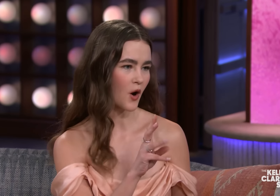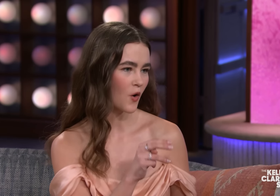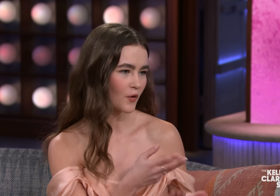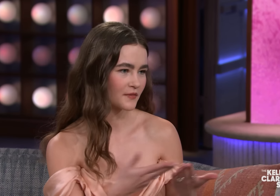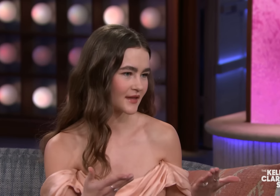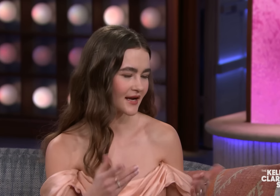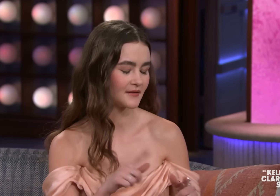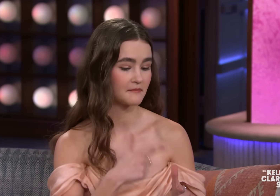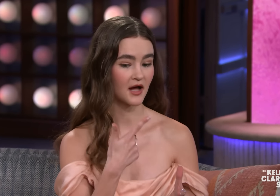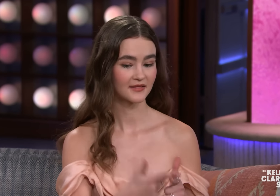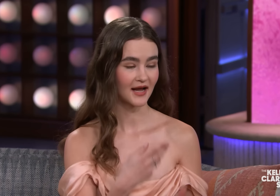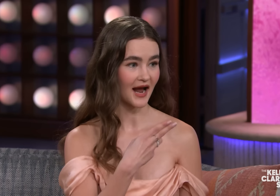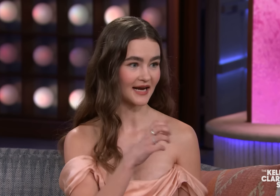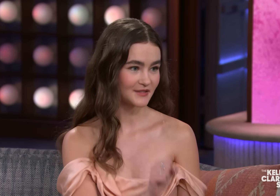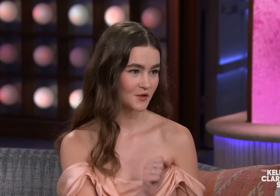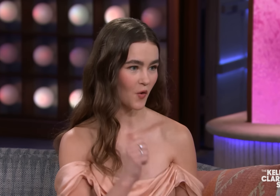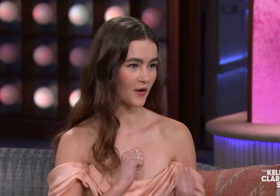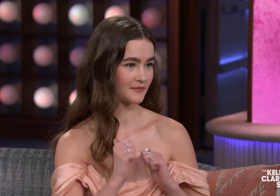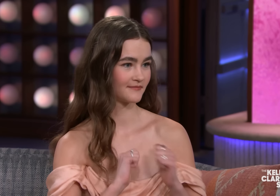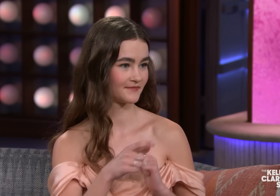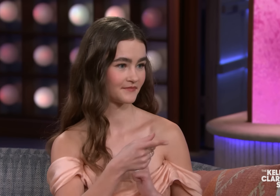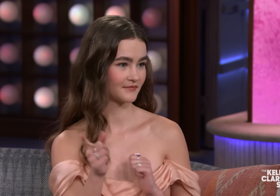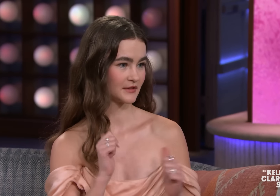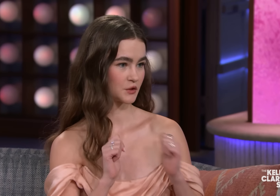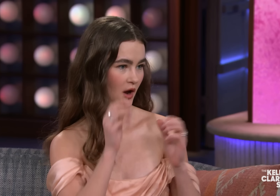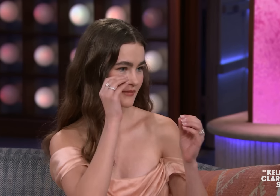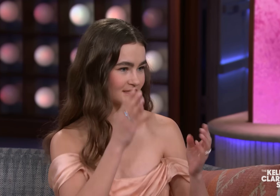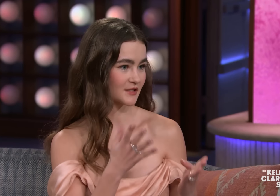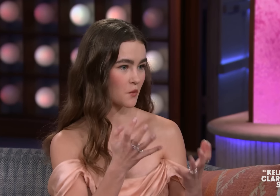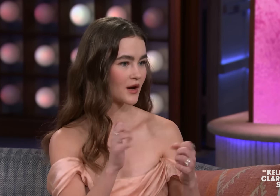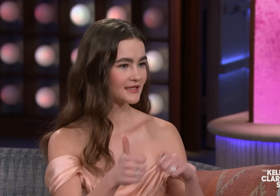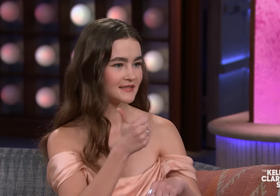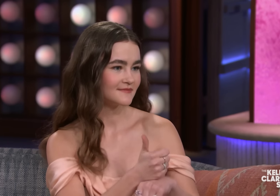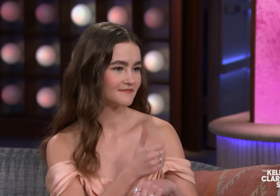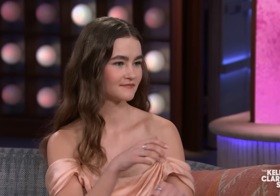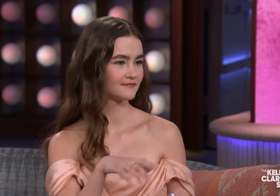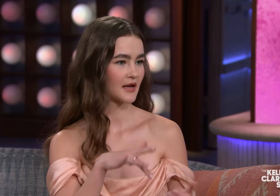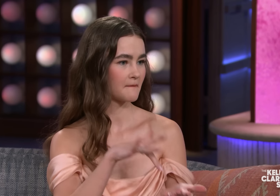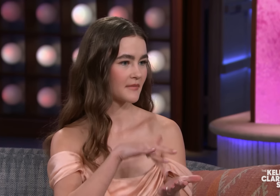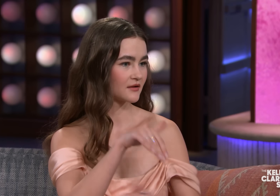(chair rumbling) Is that a hickey? (Bones hard breathing)